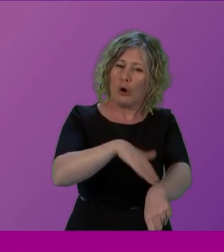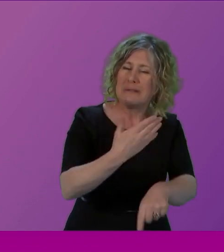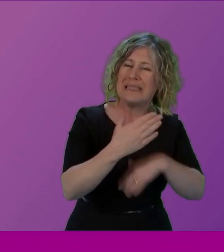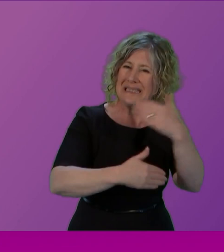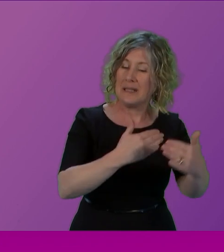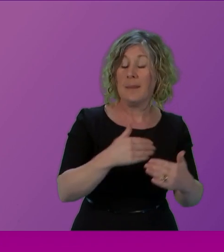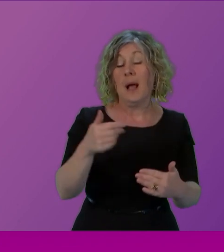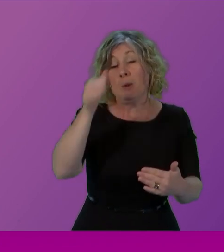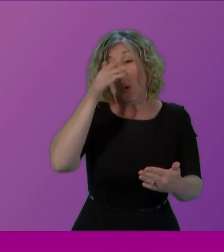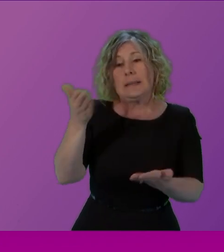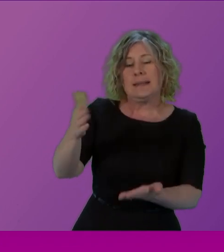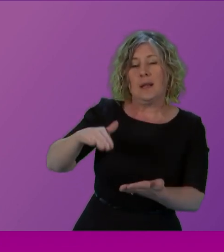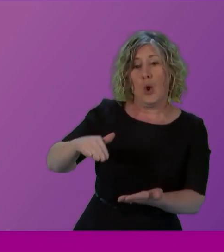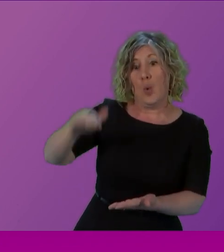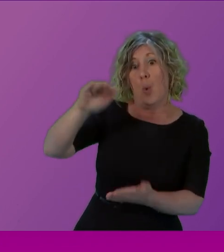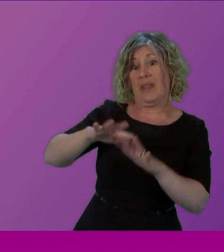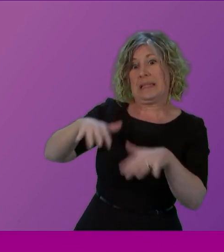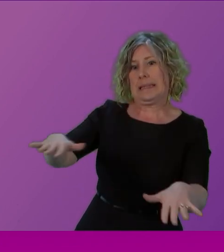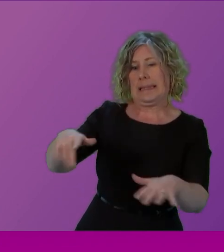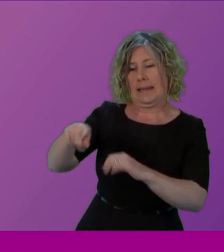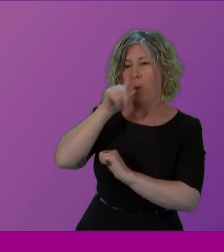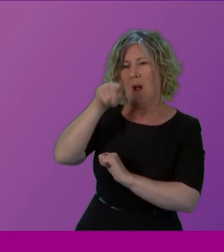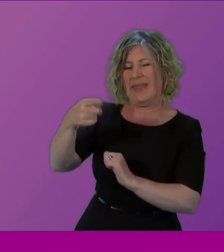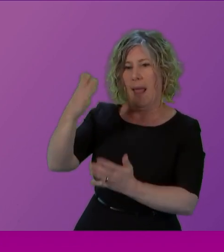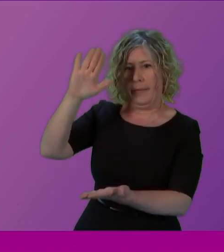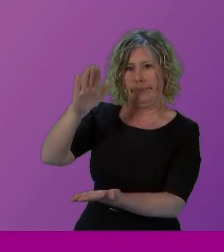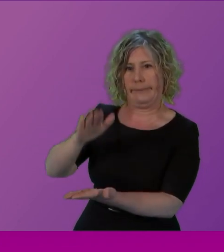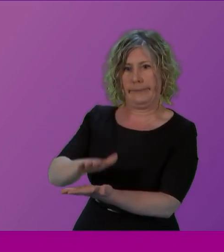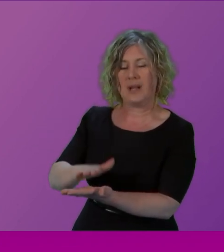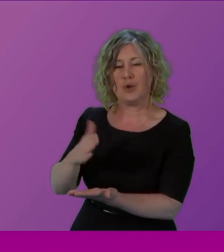Sea is a declining basin, it is important for other reasons as well.